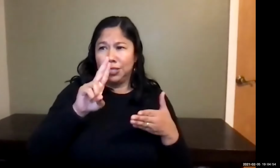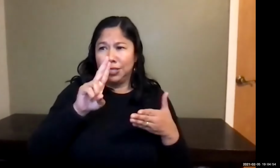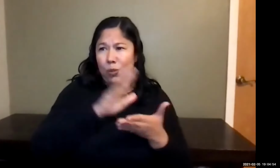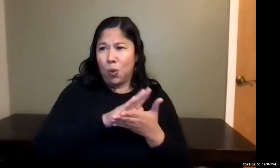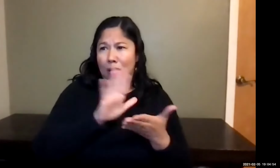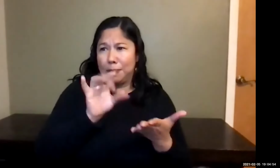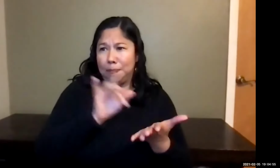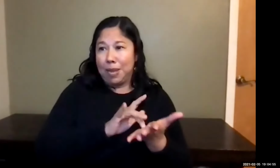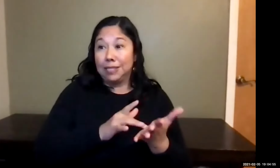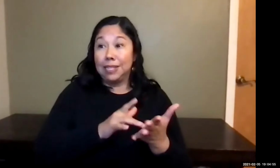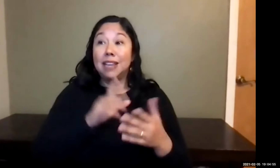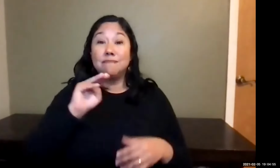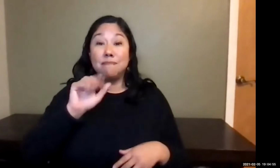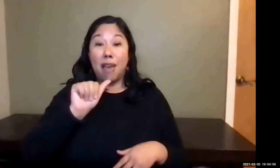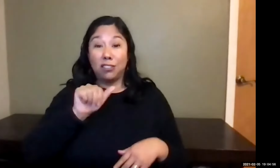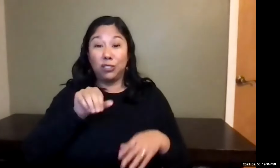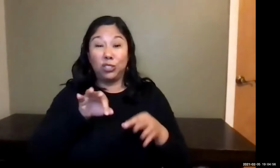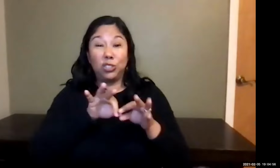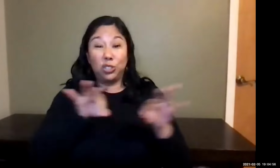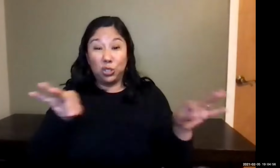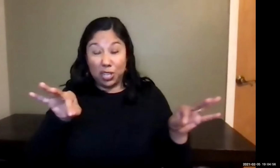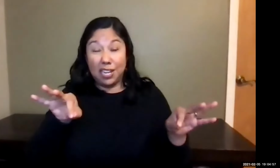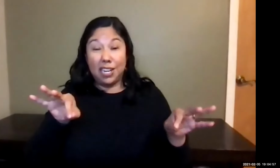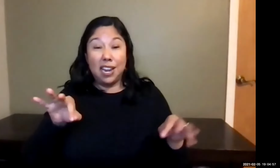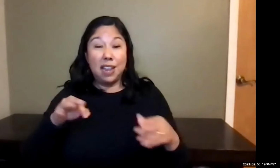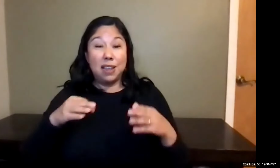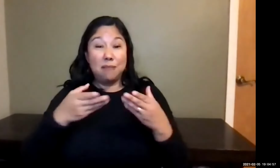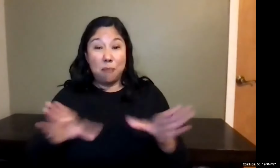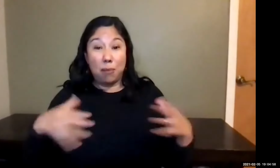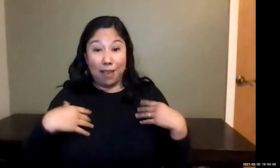Wow, so thank you and welcome Dr. Sayone.